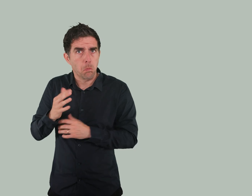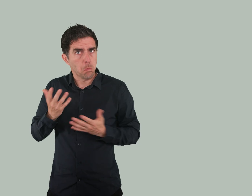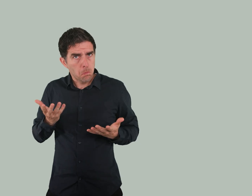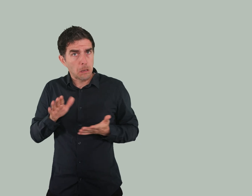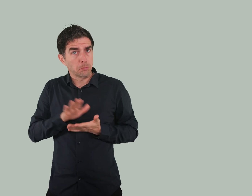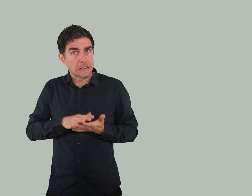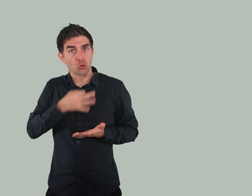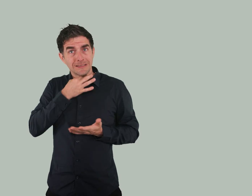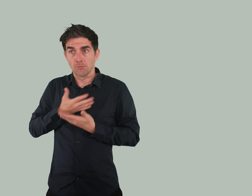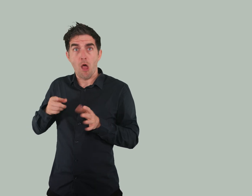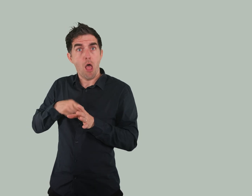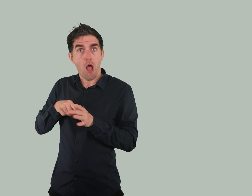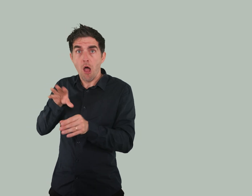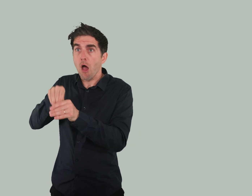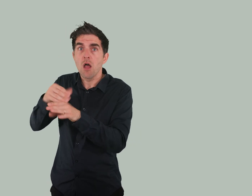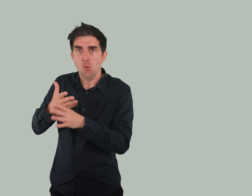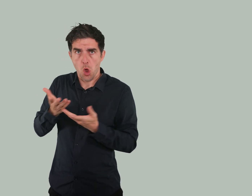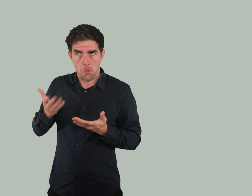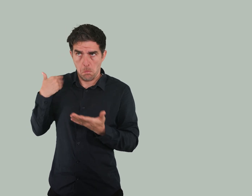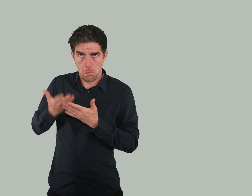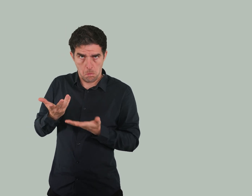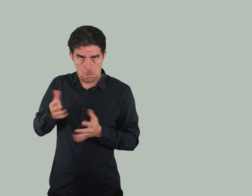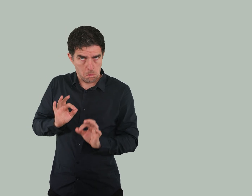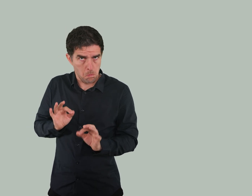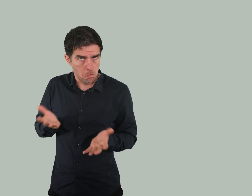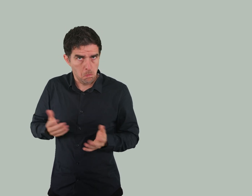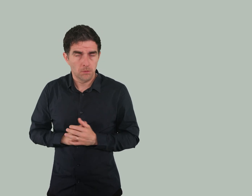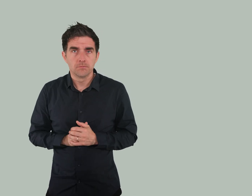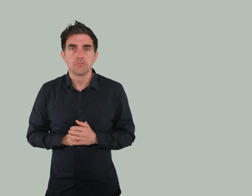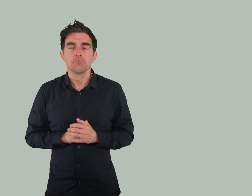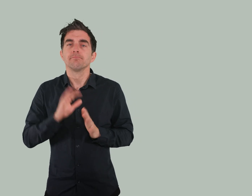But that does not remove the risk to young people.